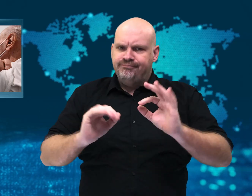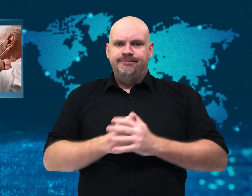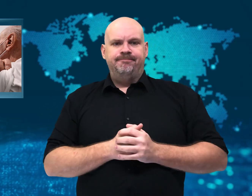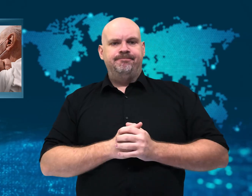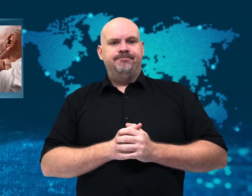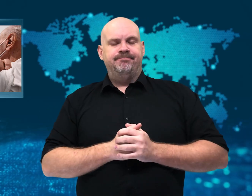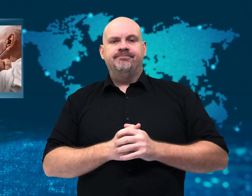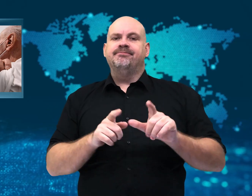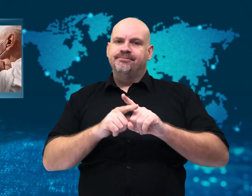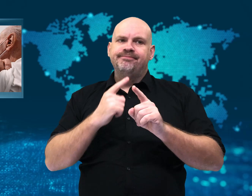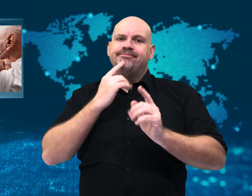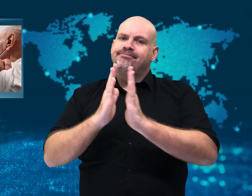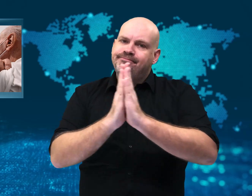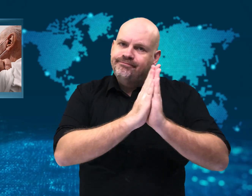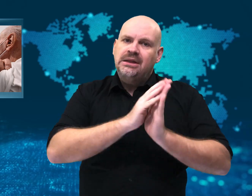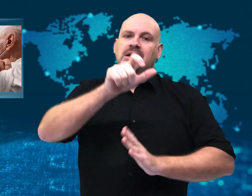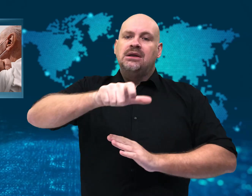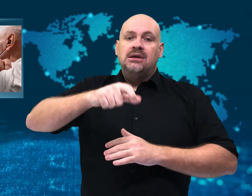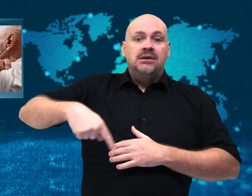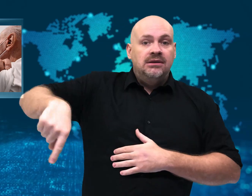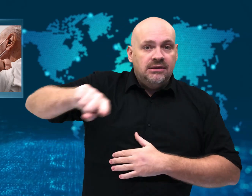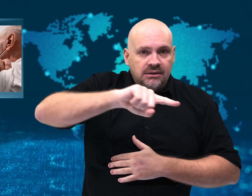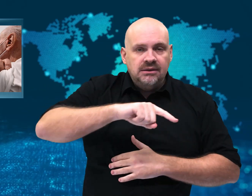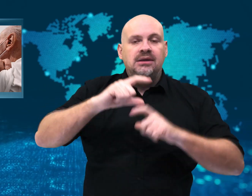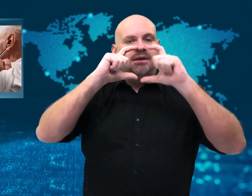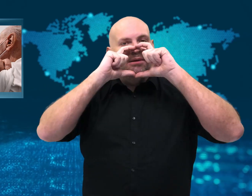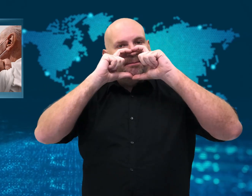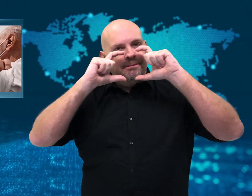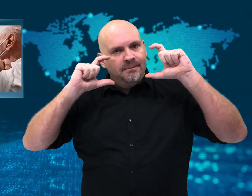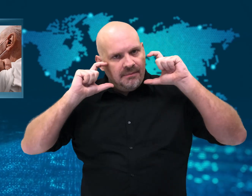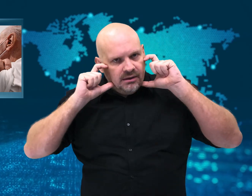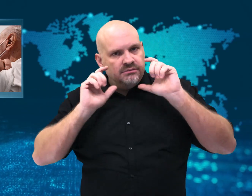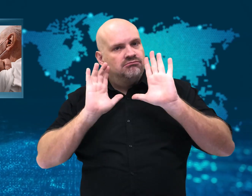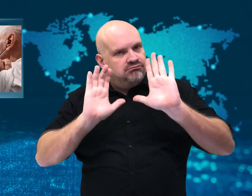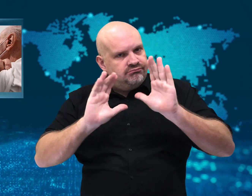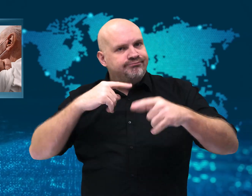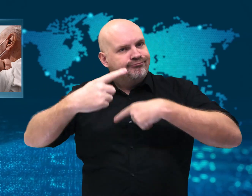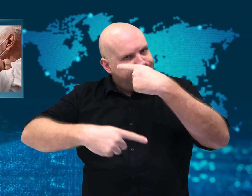She asked that people continue to wear masks,